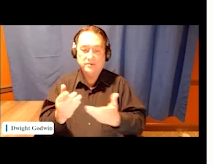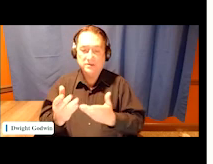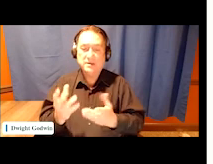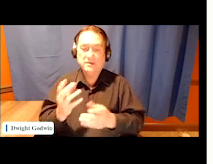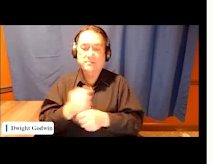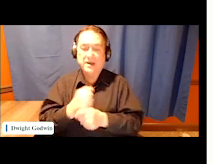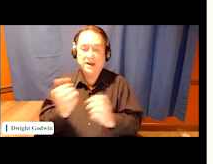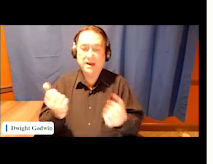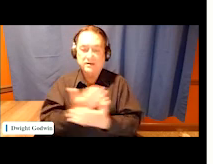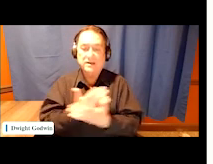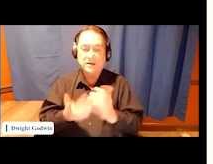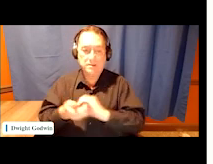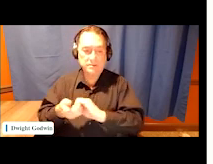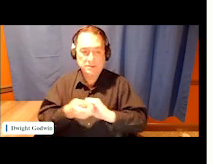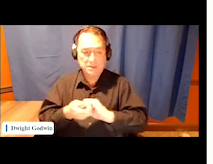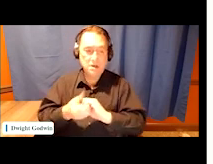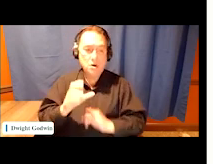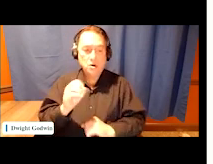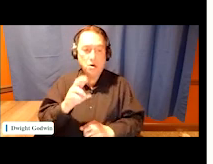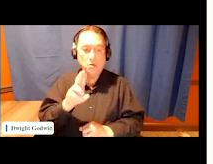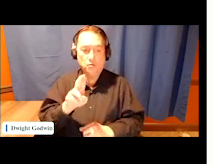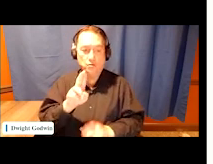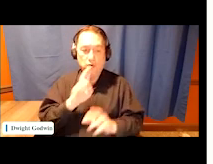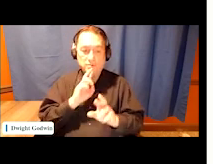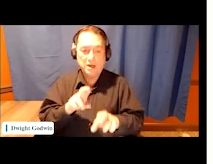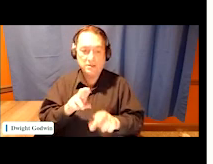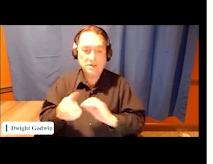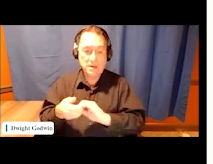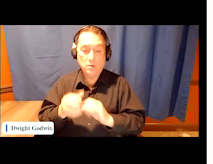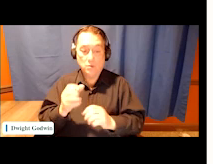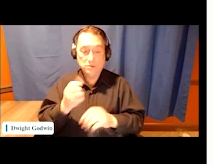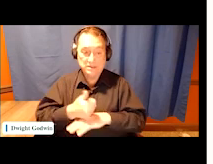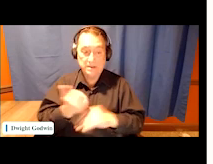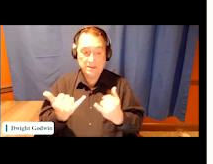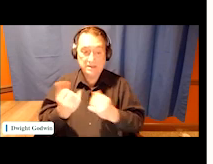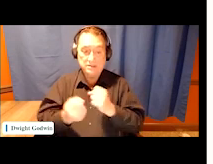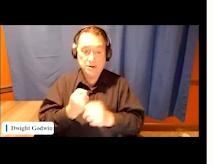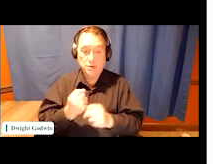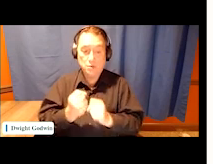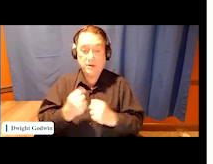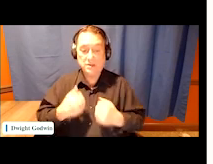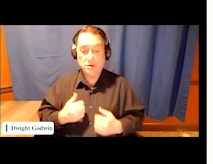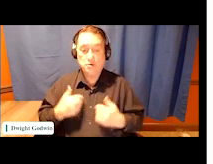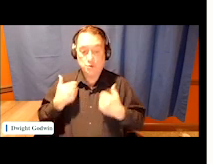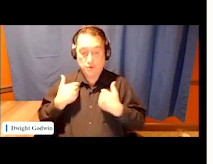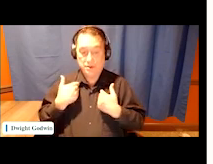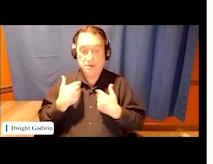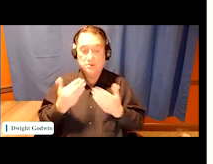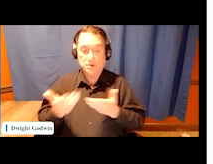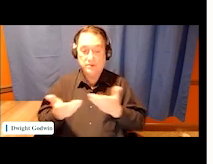A co-response collaboration was established this year with our youth services, and we already had a very strong co-response